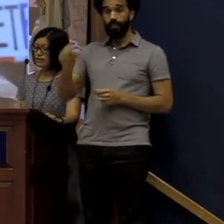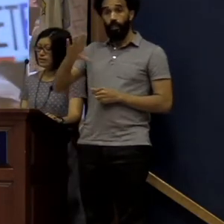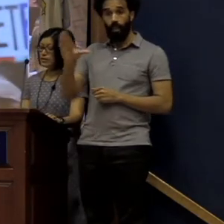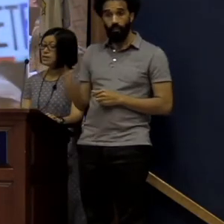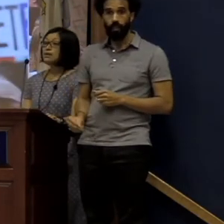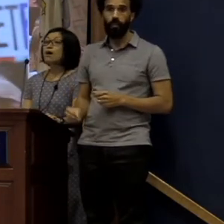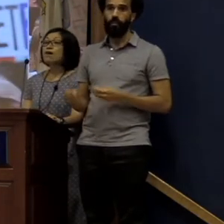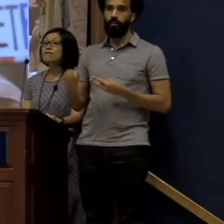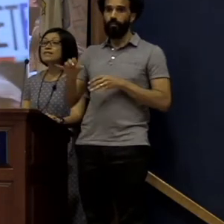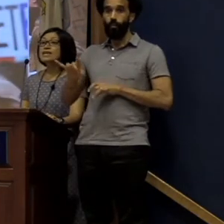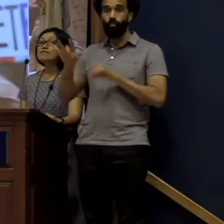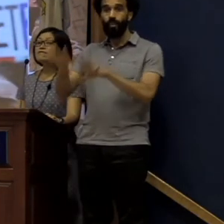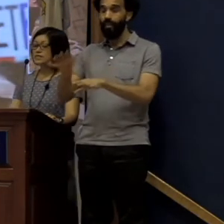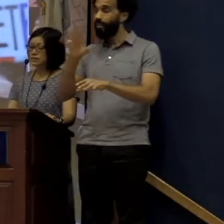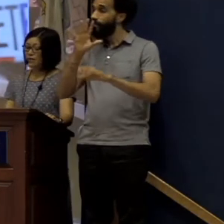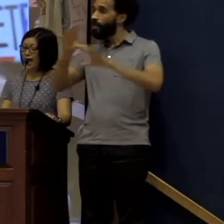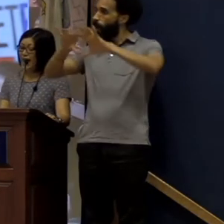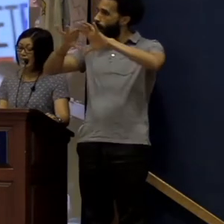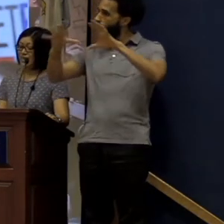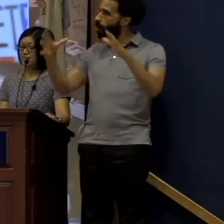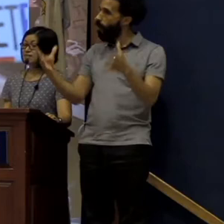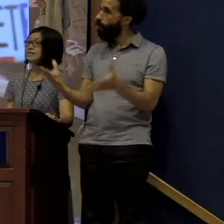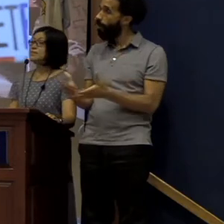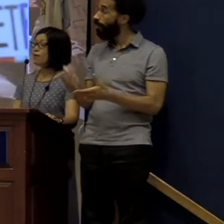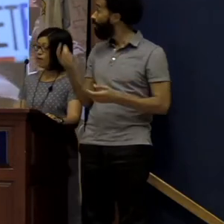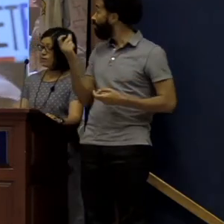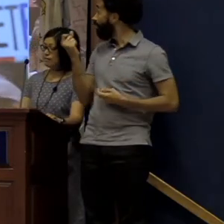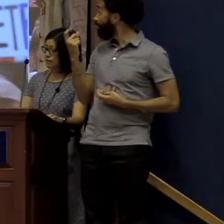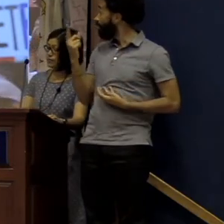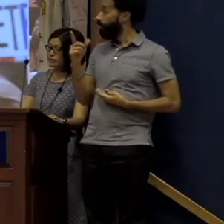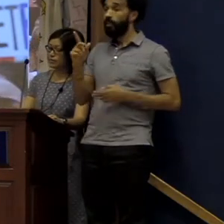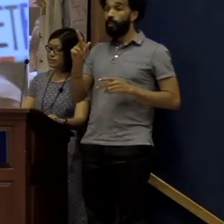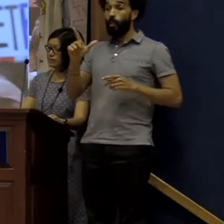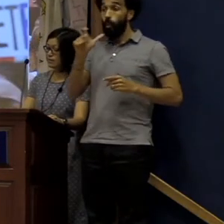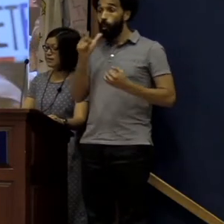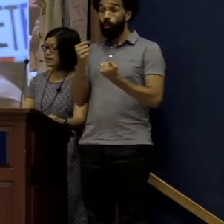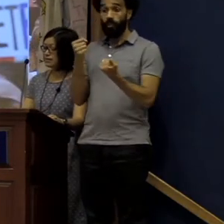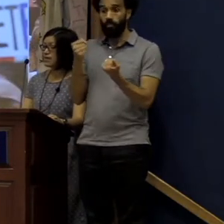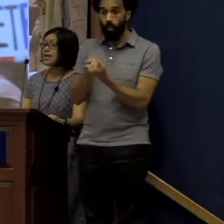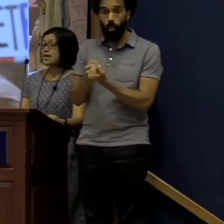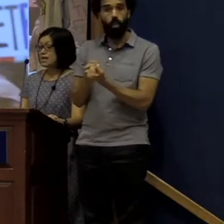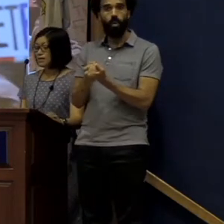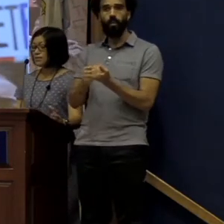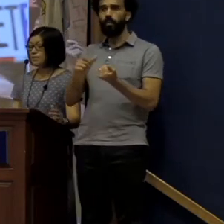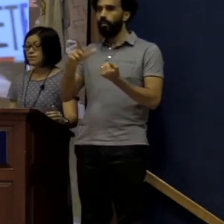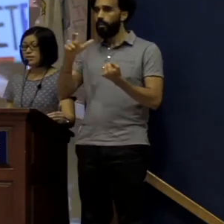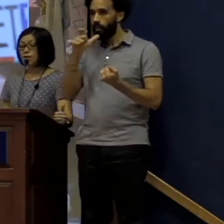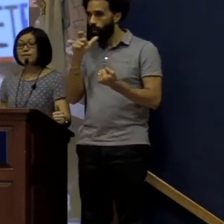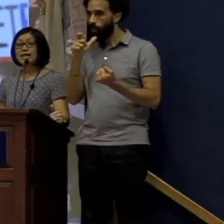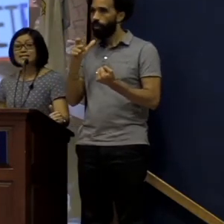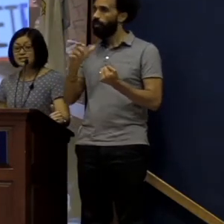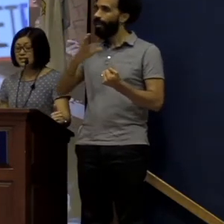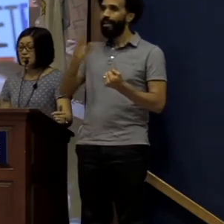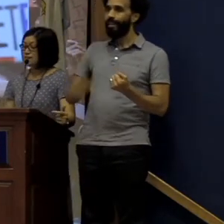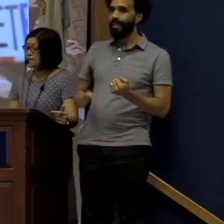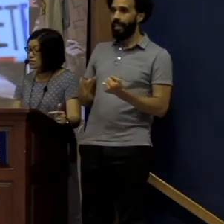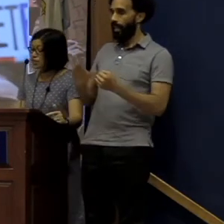The often invisible allies the support and fewer moment the momentum include community organizers teachers